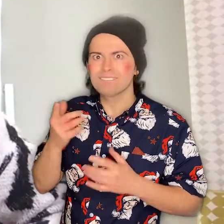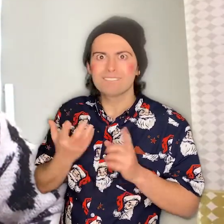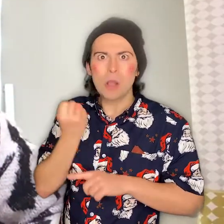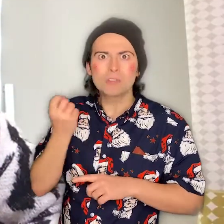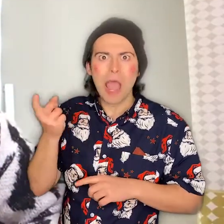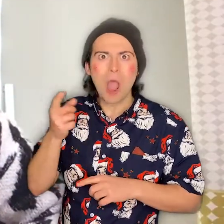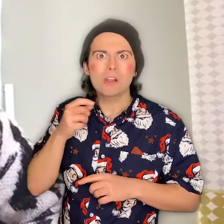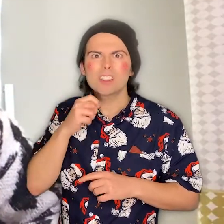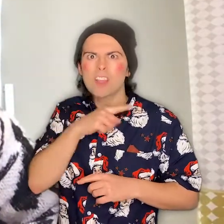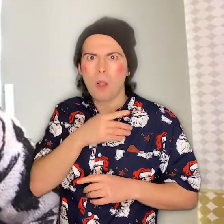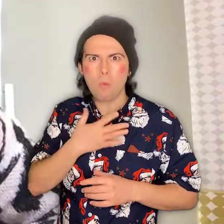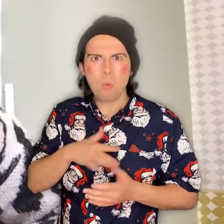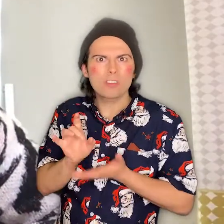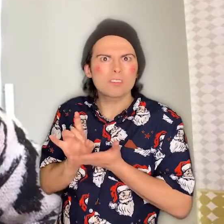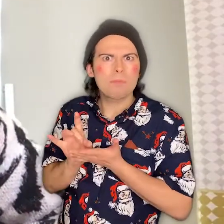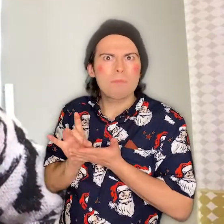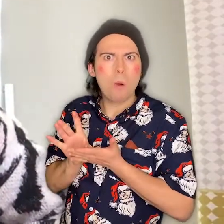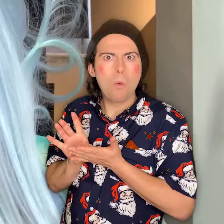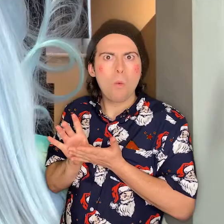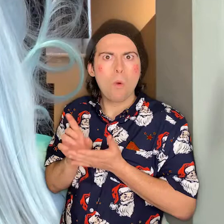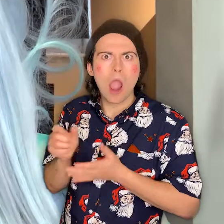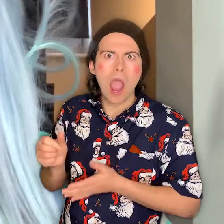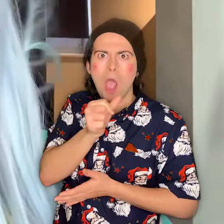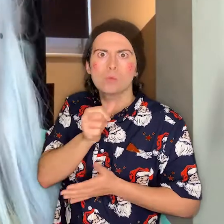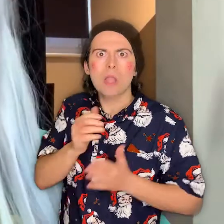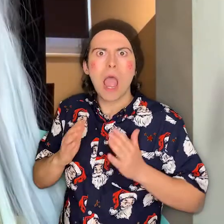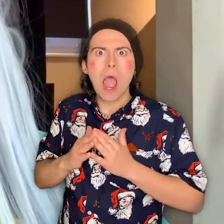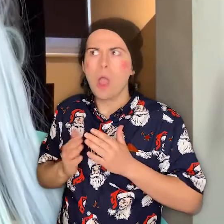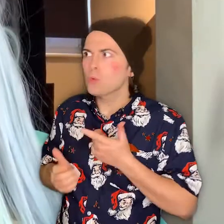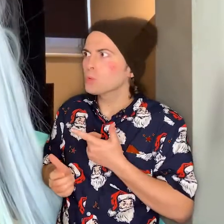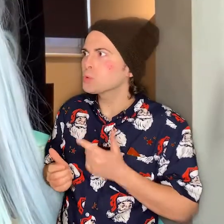Cyndi – Well… Senga – Well whit Cyndi? Cyndi – Well he’s just posted a couple